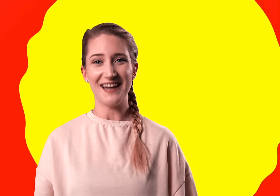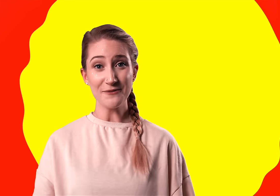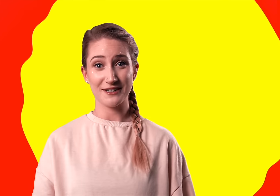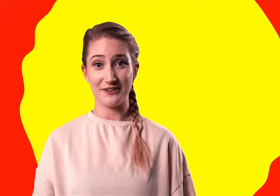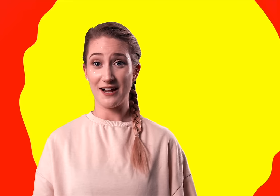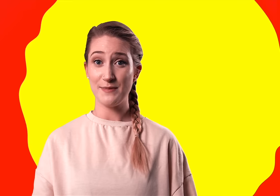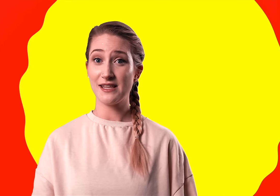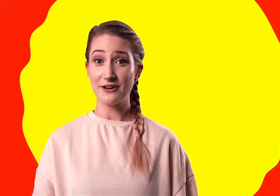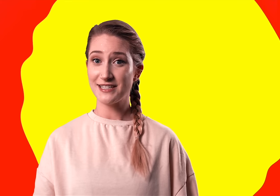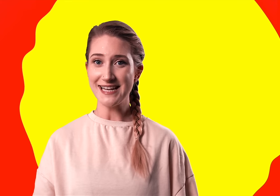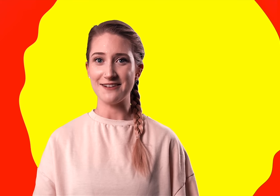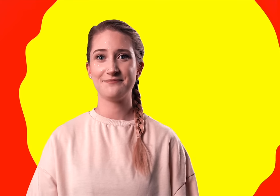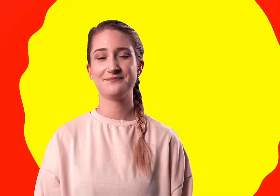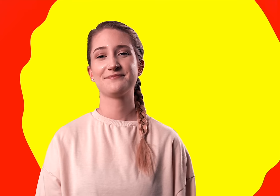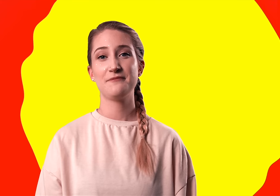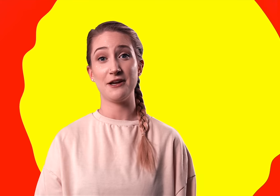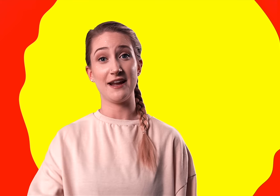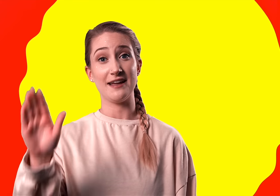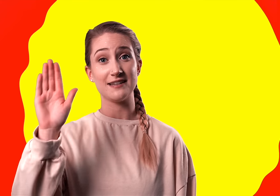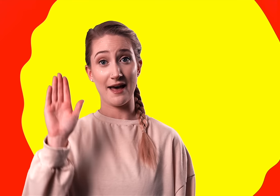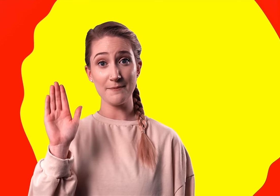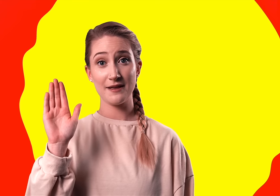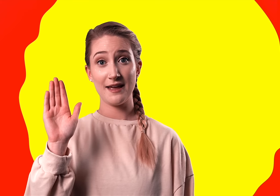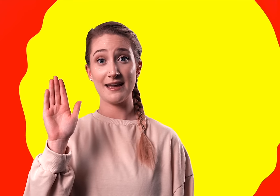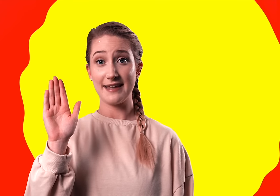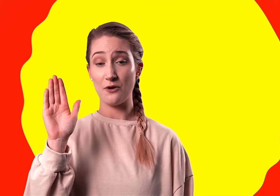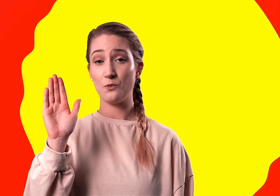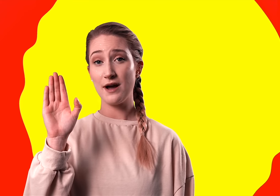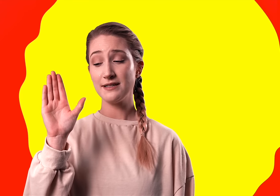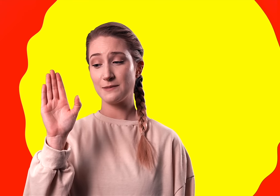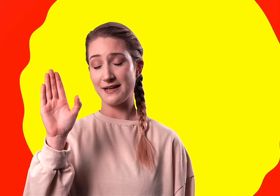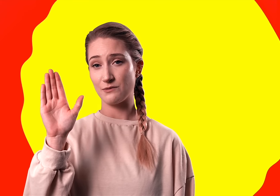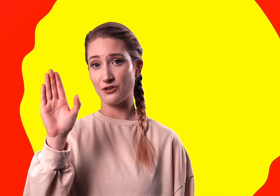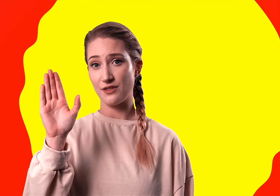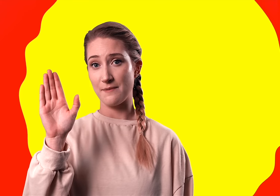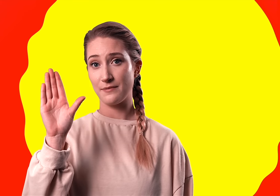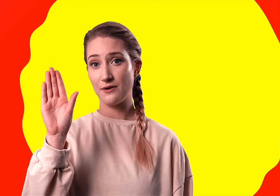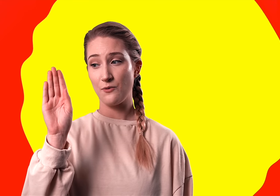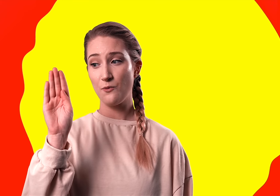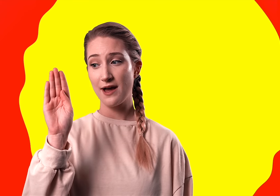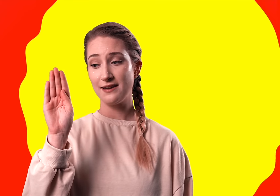Now we're going to learn how to make the letter T! Put your hand up, and count one space with your thumb. One!